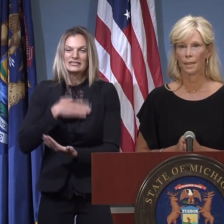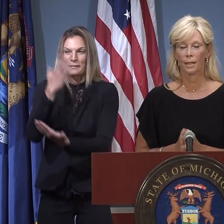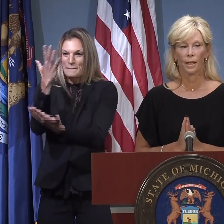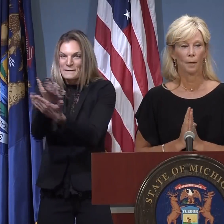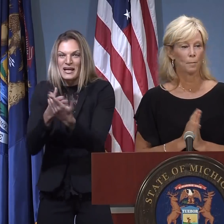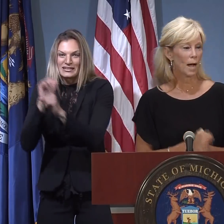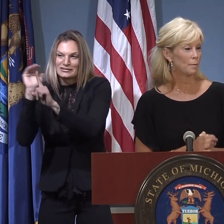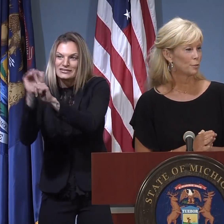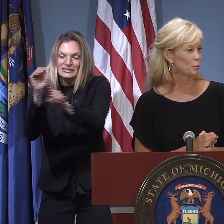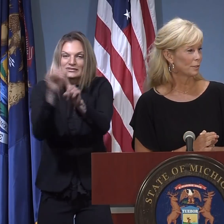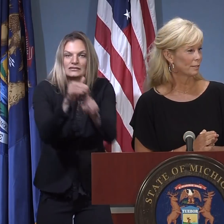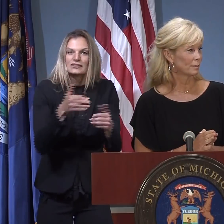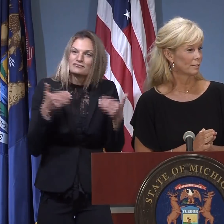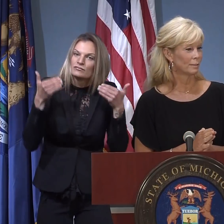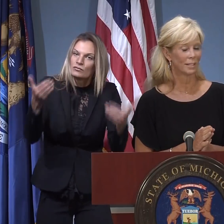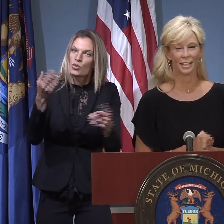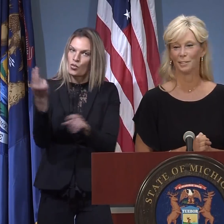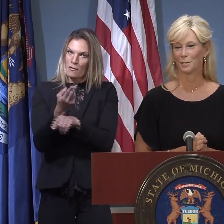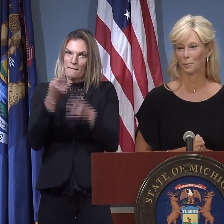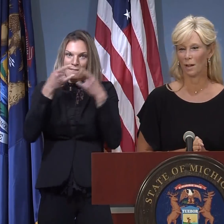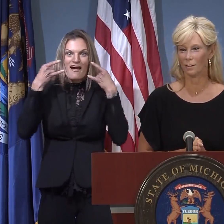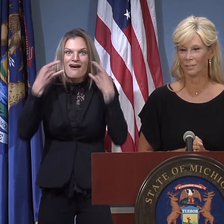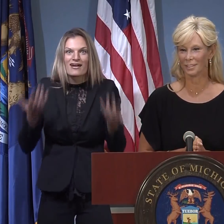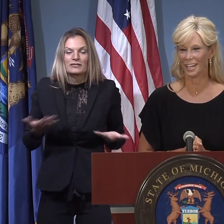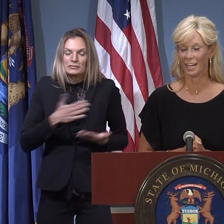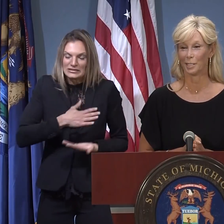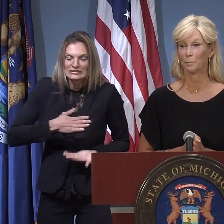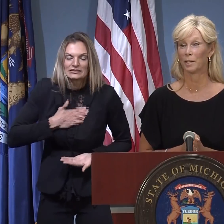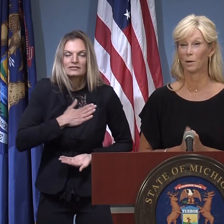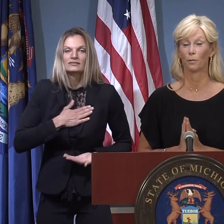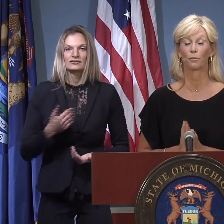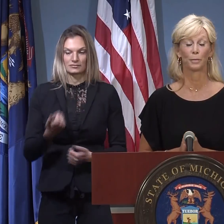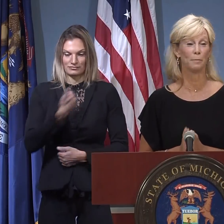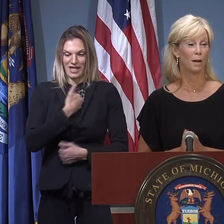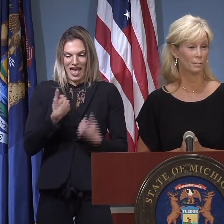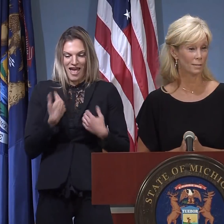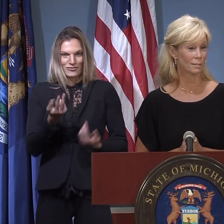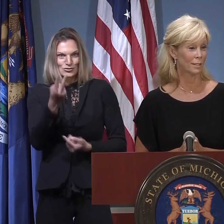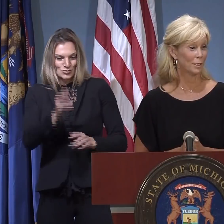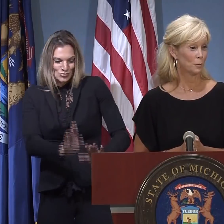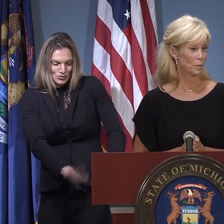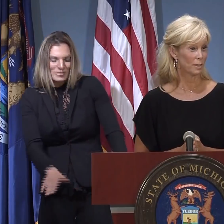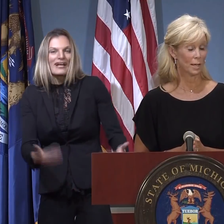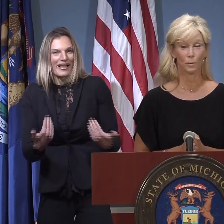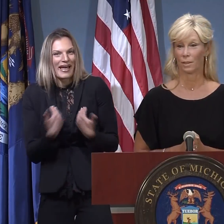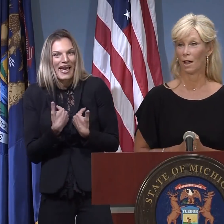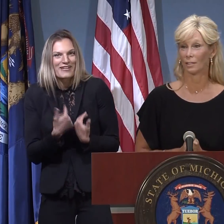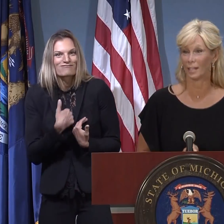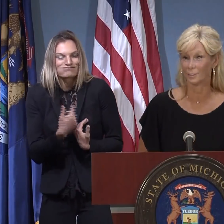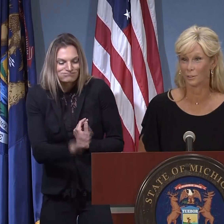REPUBLICANS, AND TODAY, I ALSO SAY AM NOT A SPARTAN OAR WOLVERINE. WE'RE MICHIGAN PEOPLE. WE ARE HERE TO SUPPORT OUR STATE AND WE ARE ASKING EACH AND EVERYONE OF YOU, PLEASE, TO WEAR A MASK.